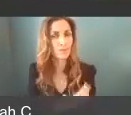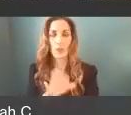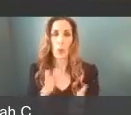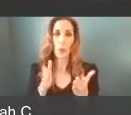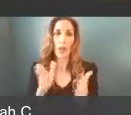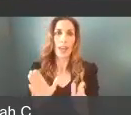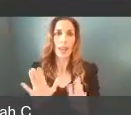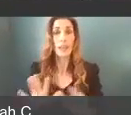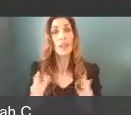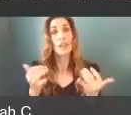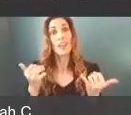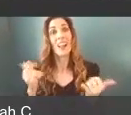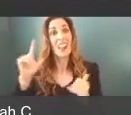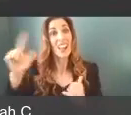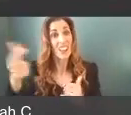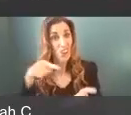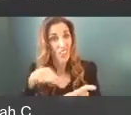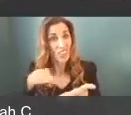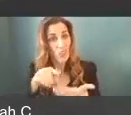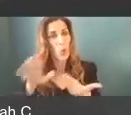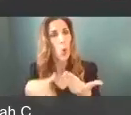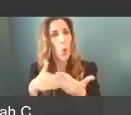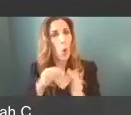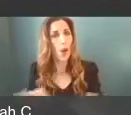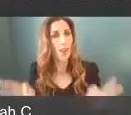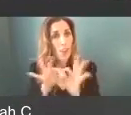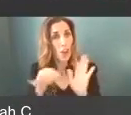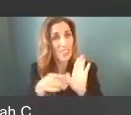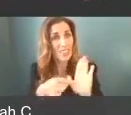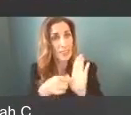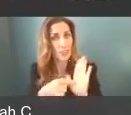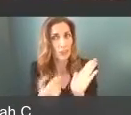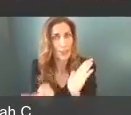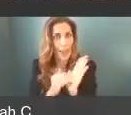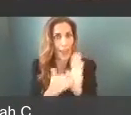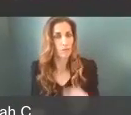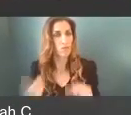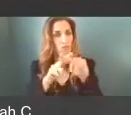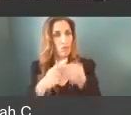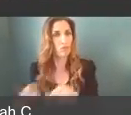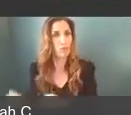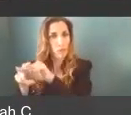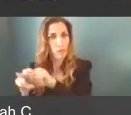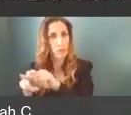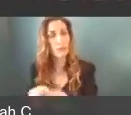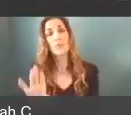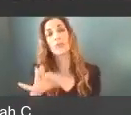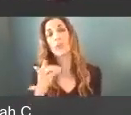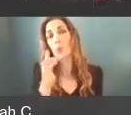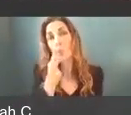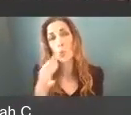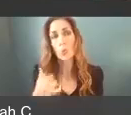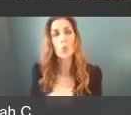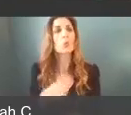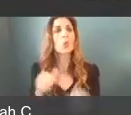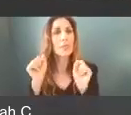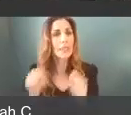week all of our key indicators are up again. While we will soon be able to rapidly increase vaccine